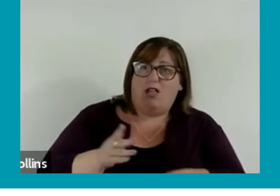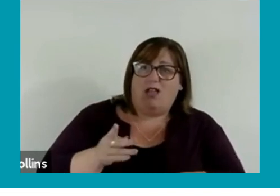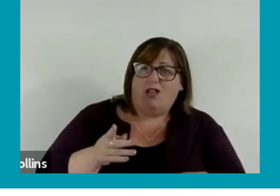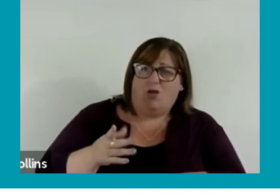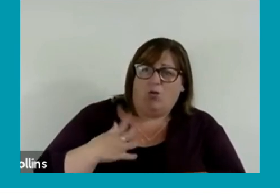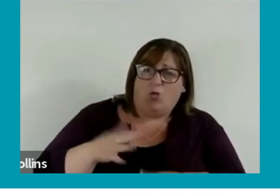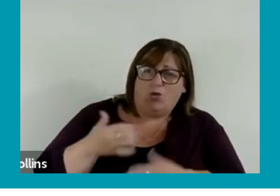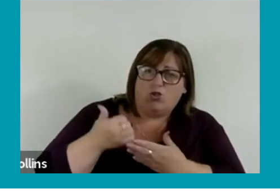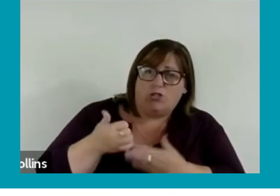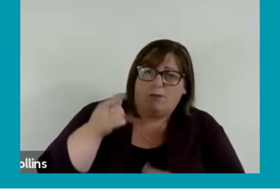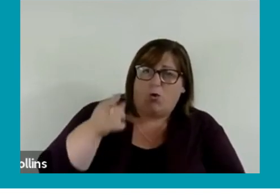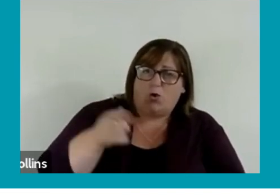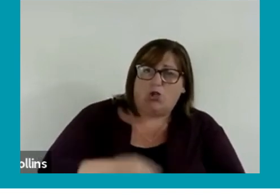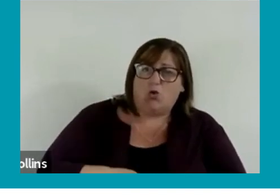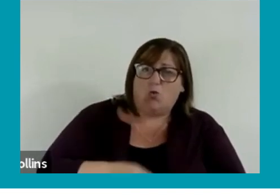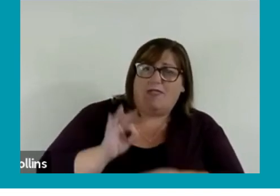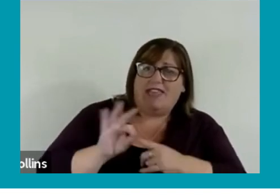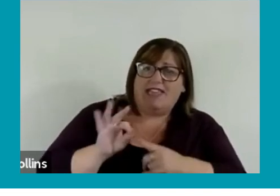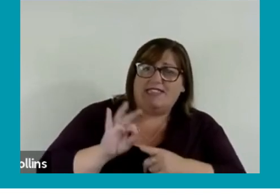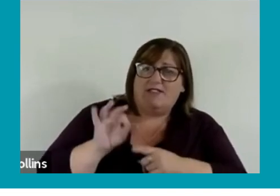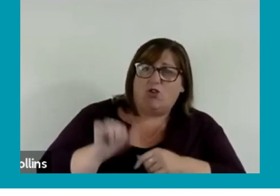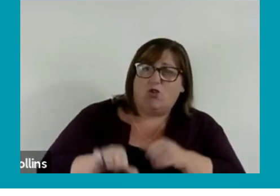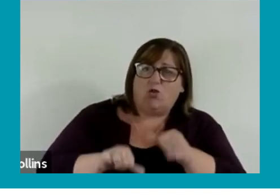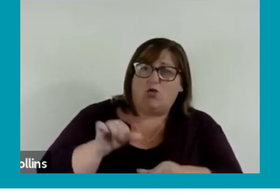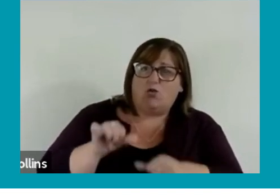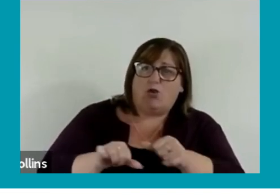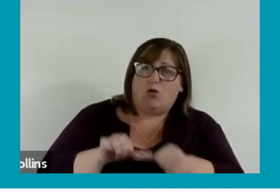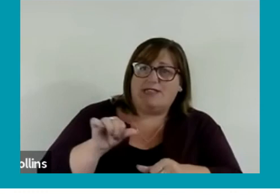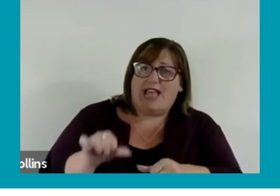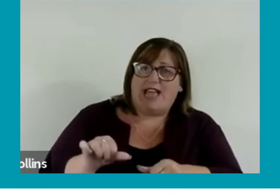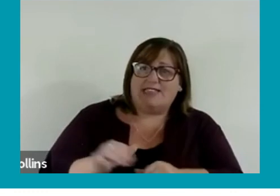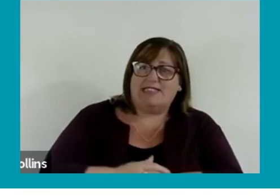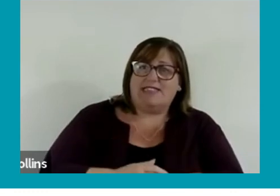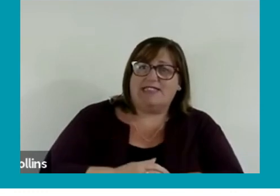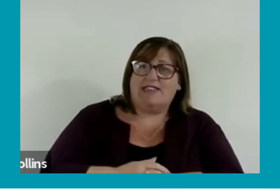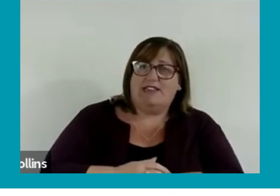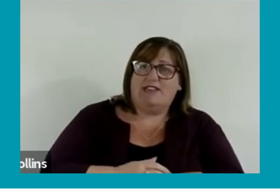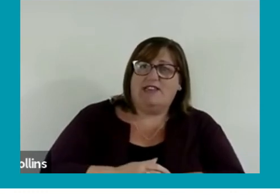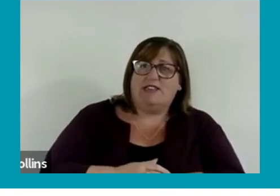with the interview process it's quite different to helen's job but once you're enrolled but certainly